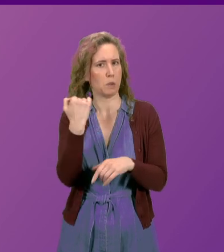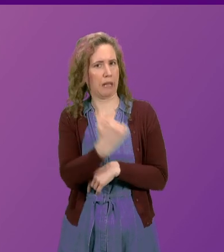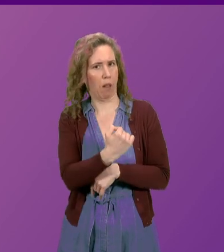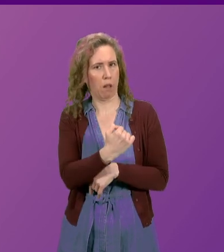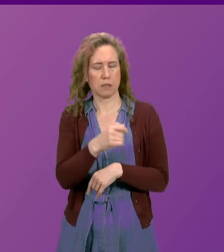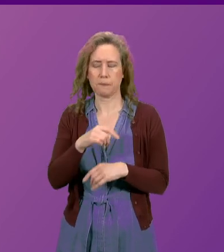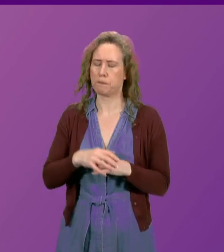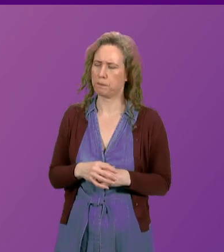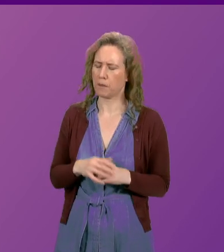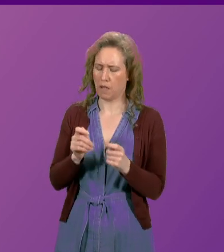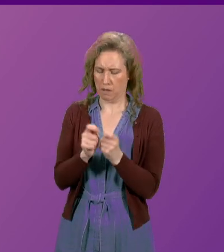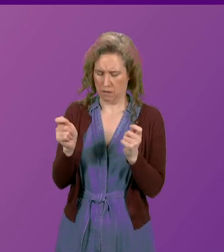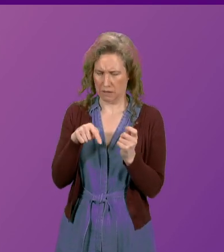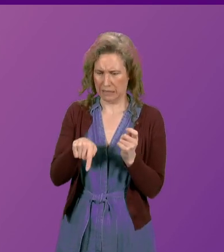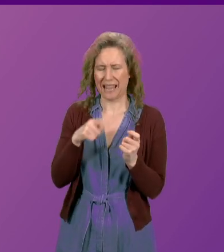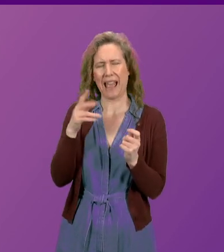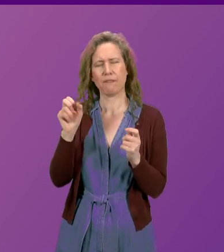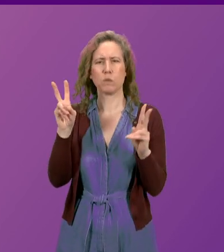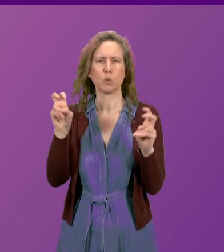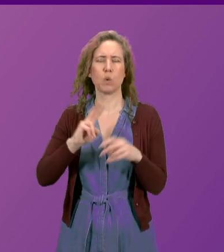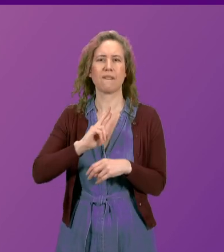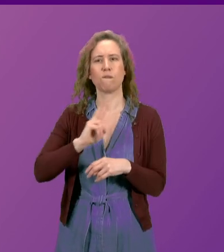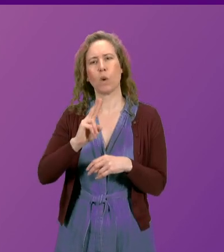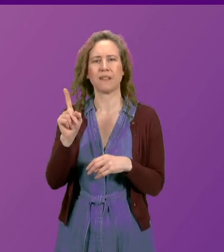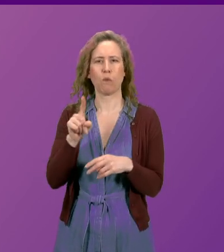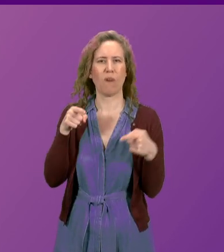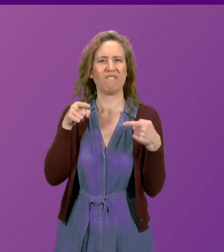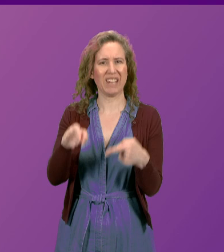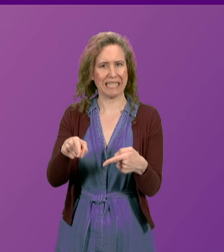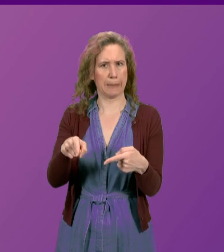The Courier ’s voice for victims campaign considers that the parole system retraumatises